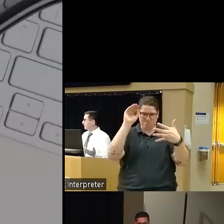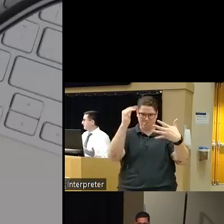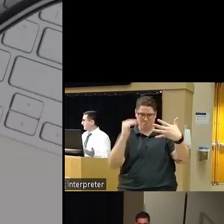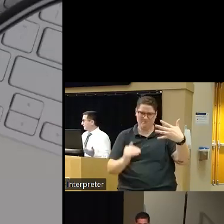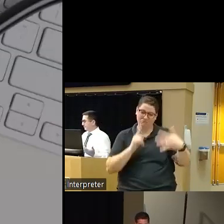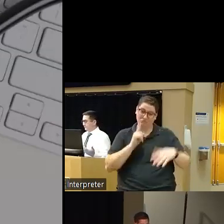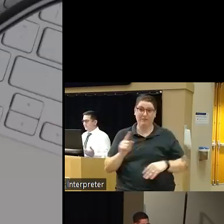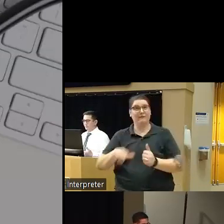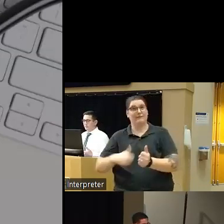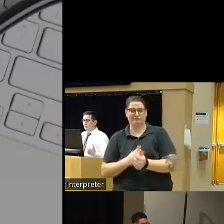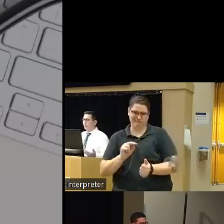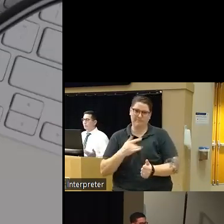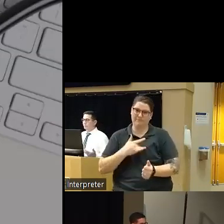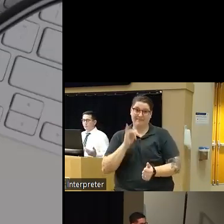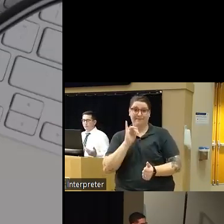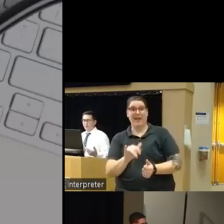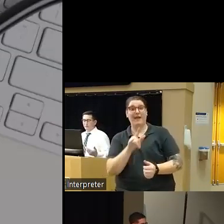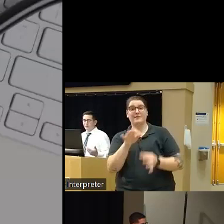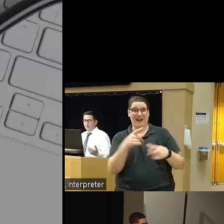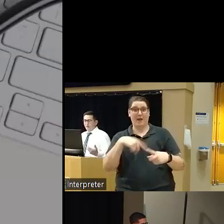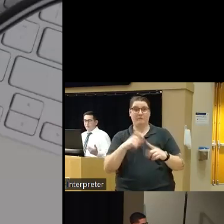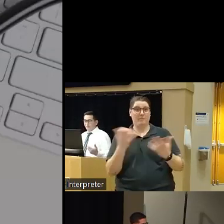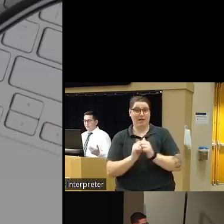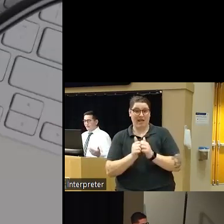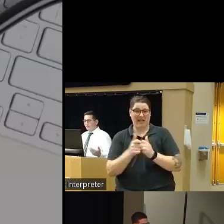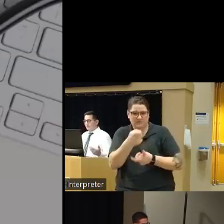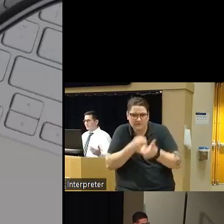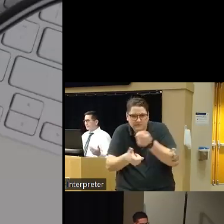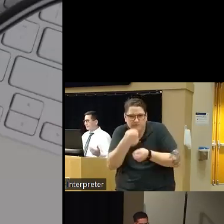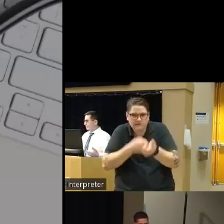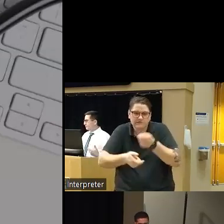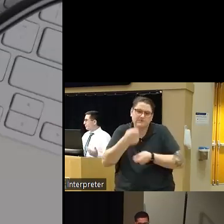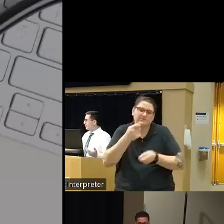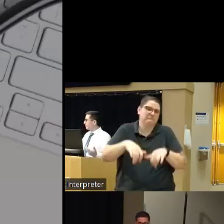these kinds of things and really the goal for for the first half of this presentation is just work